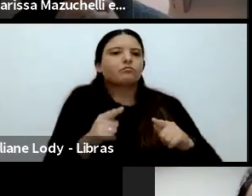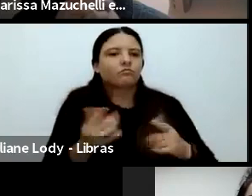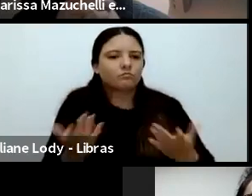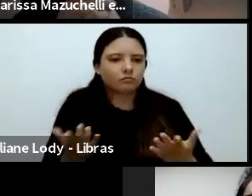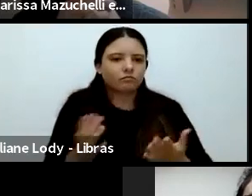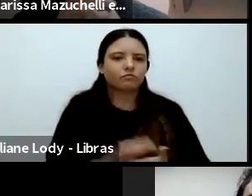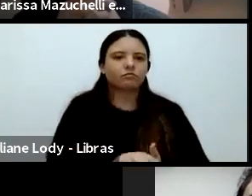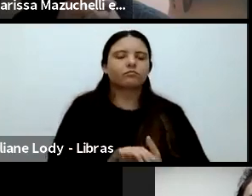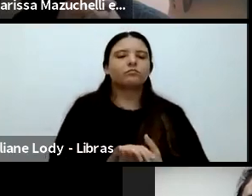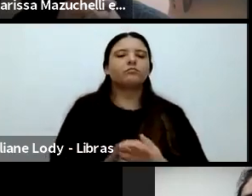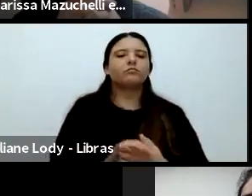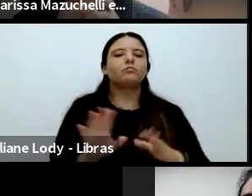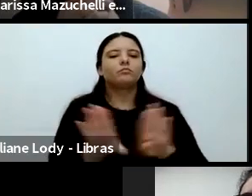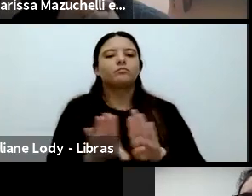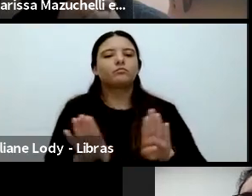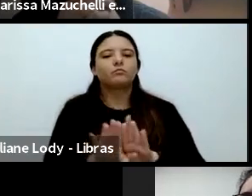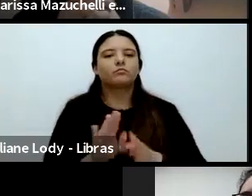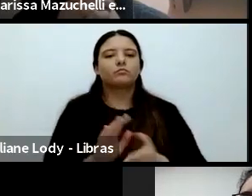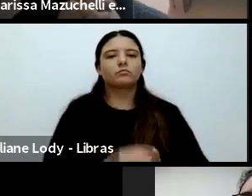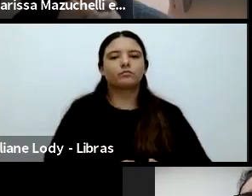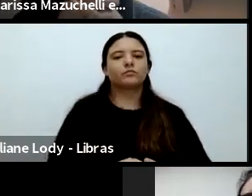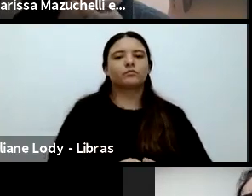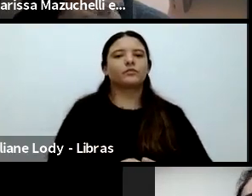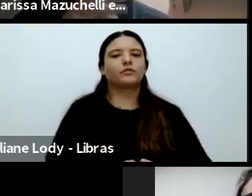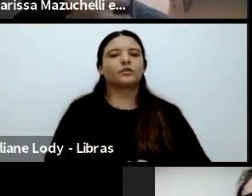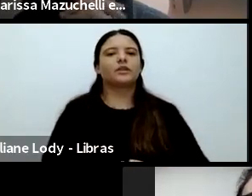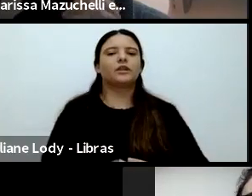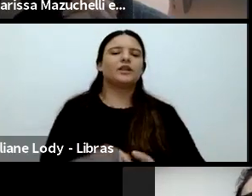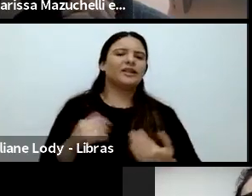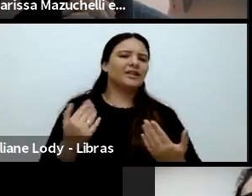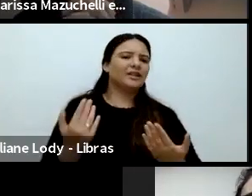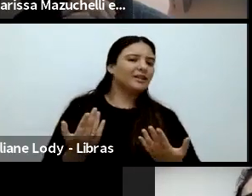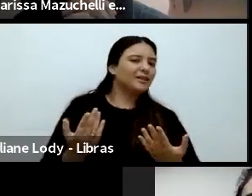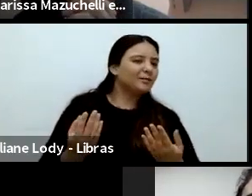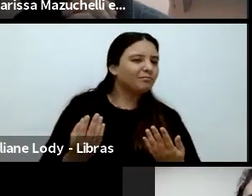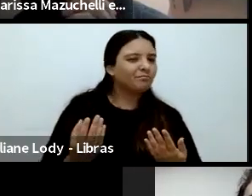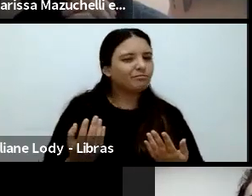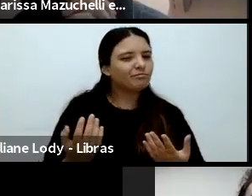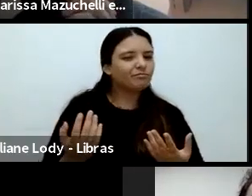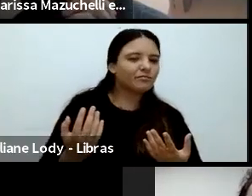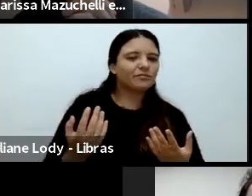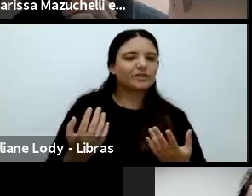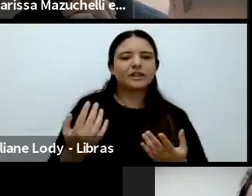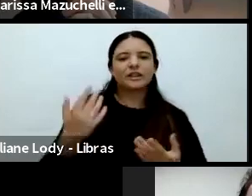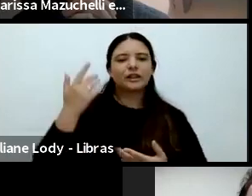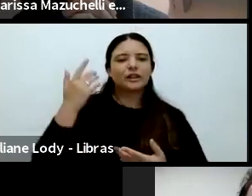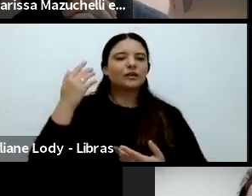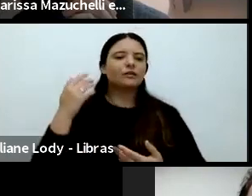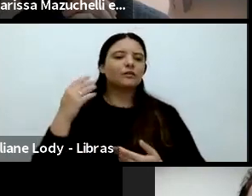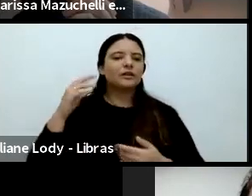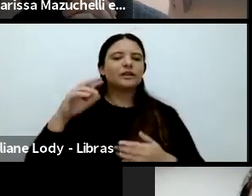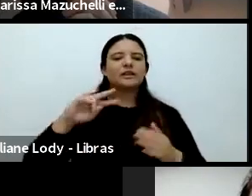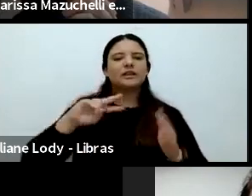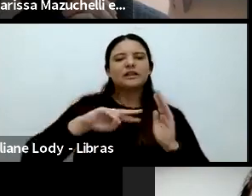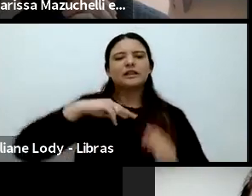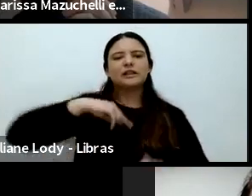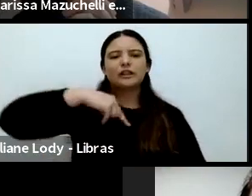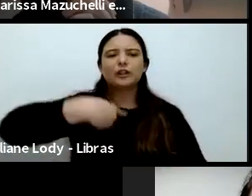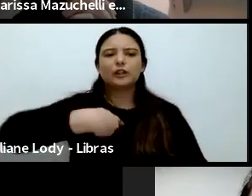world. And this is one of those things that I didn't quite put two that I didn't quite put together and pull fairly. ently ently in the middle of world ently in the middle of world War